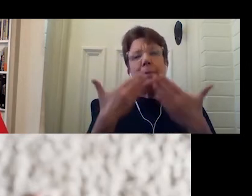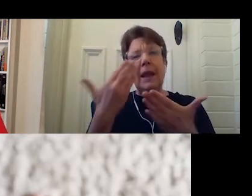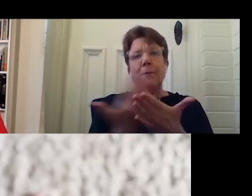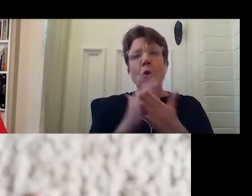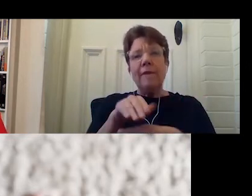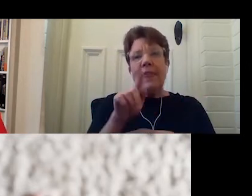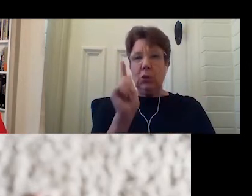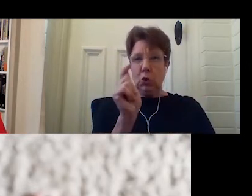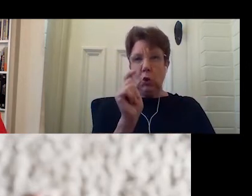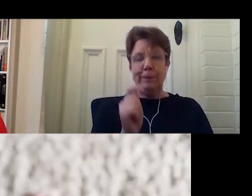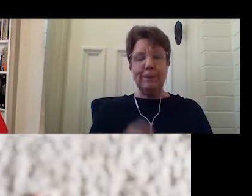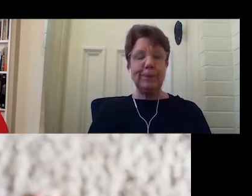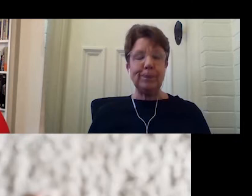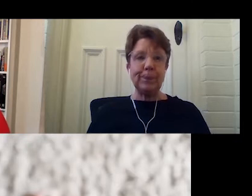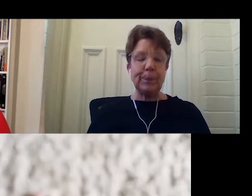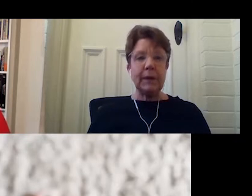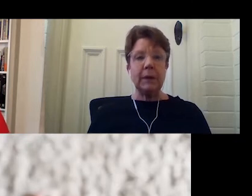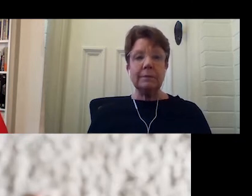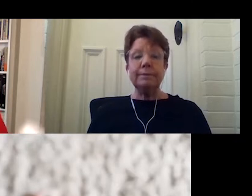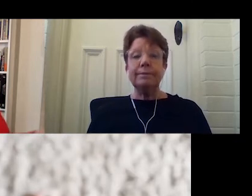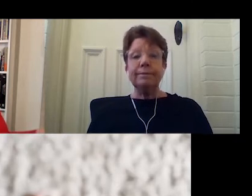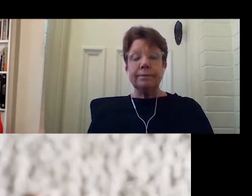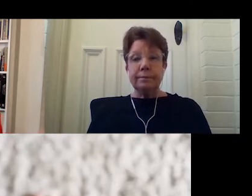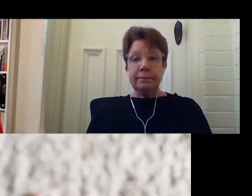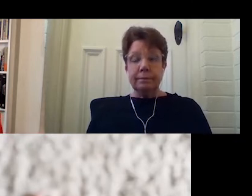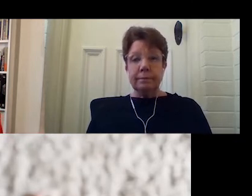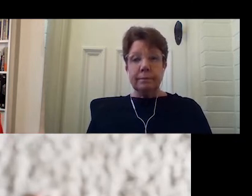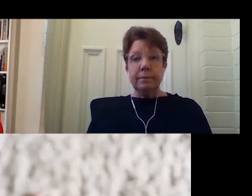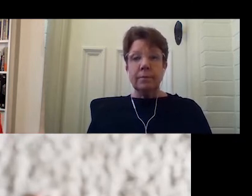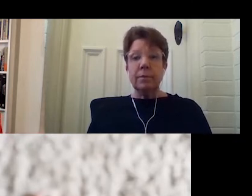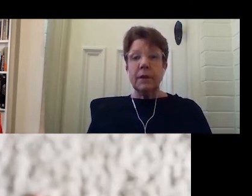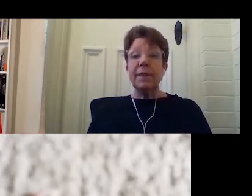moment about how to make that happen. >> So those are the first